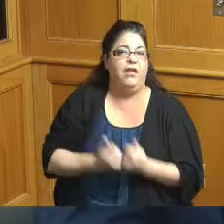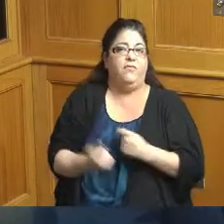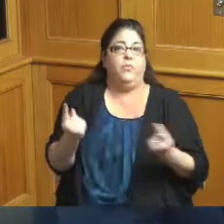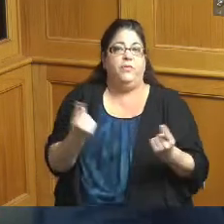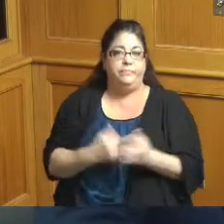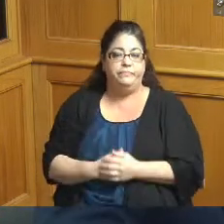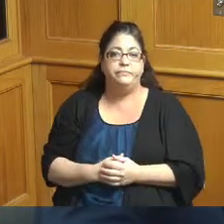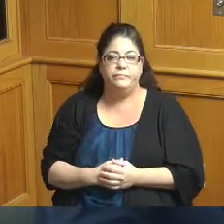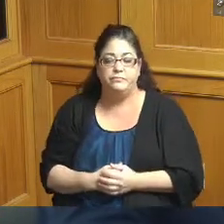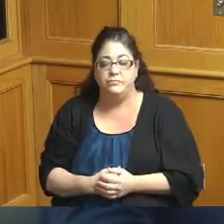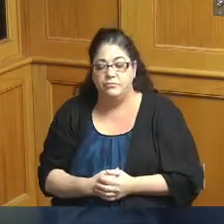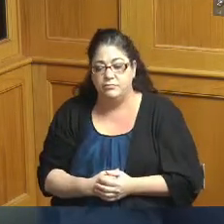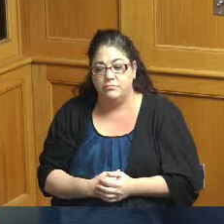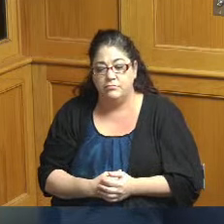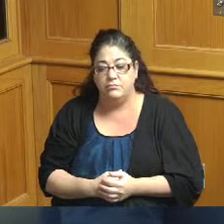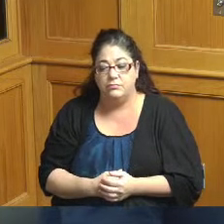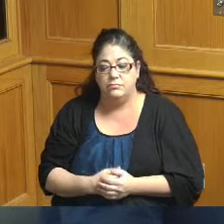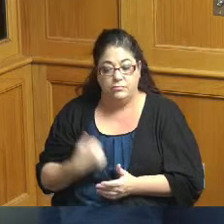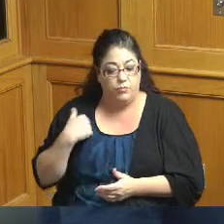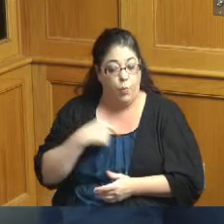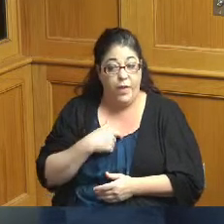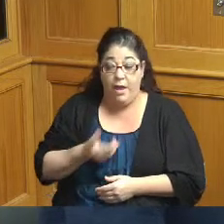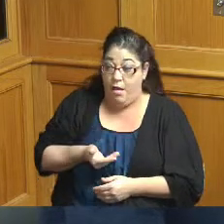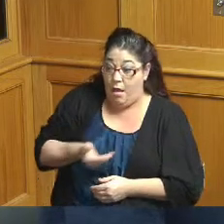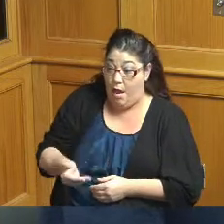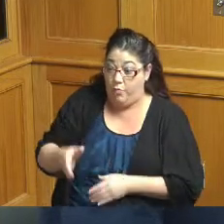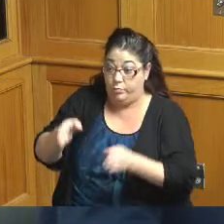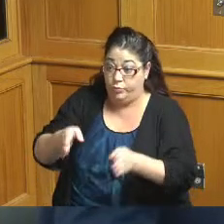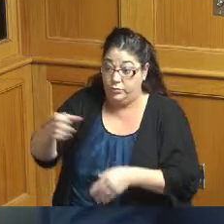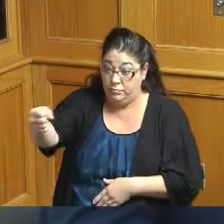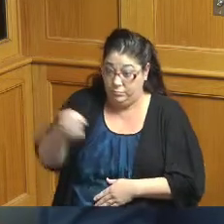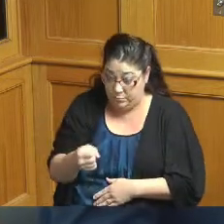having someone who can prepare these documents at the court will help us to not only improve